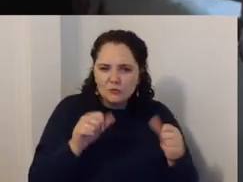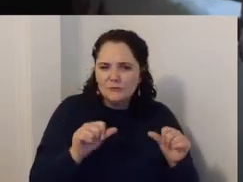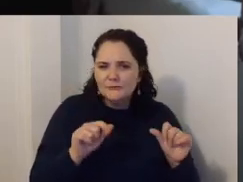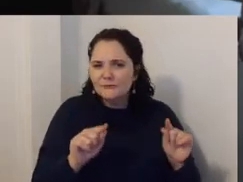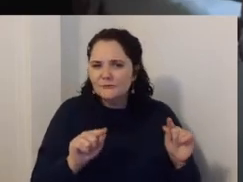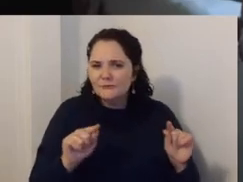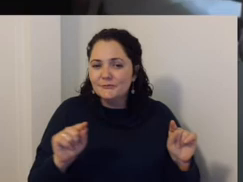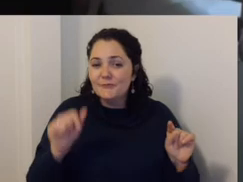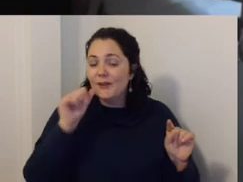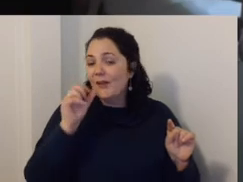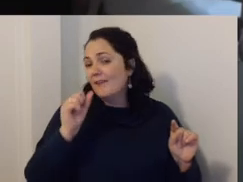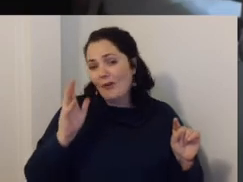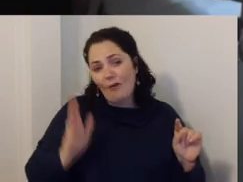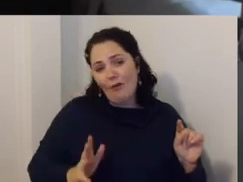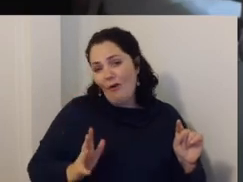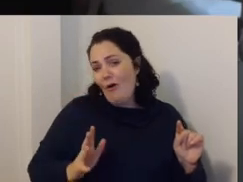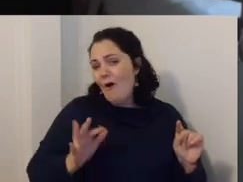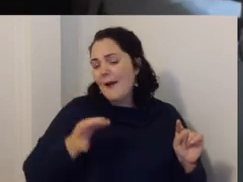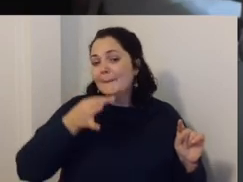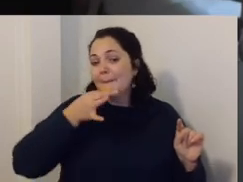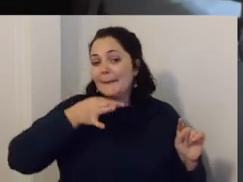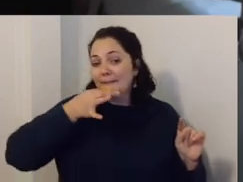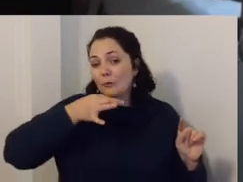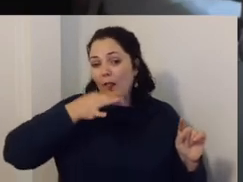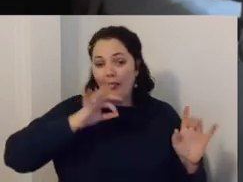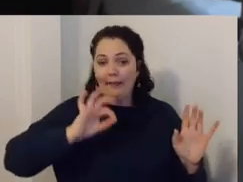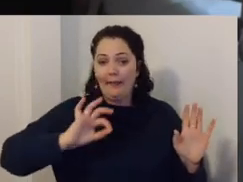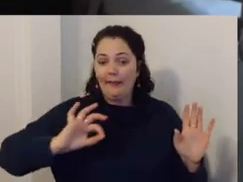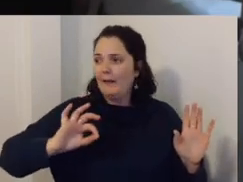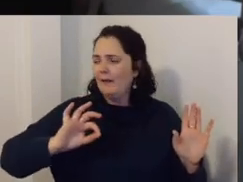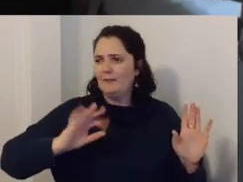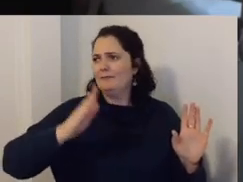of I'm using artist grade pencils there's a lot of different pencils out there on the market it might